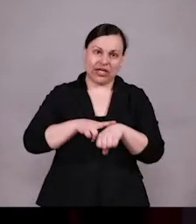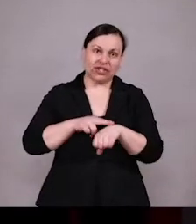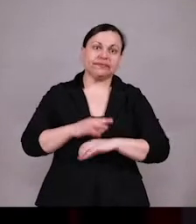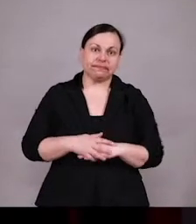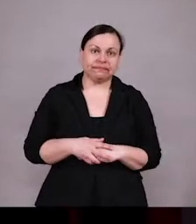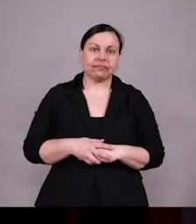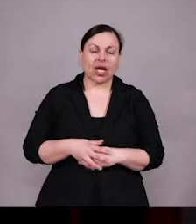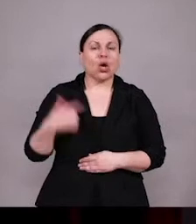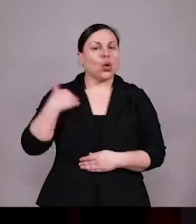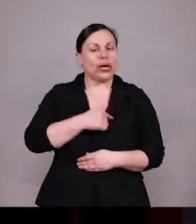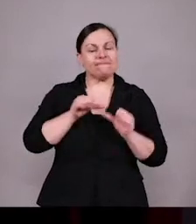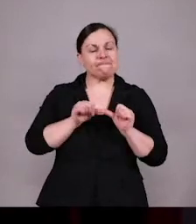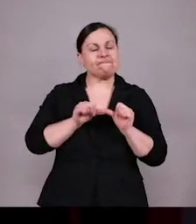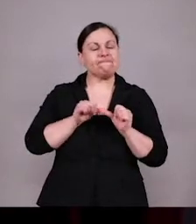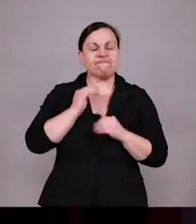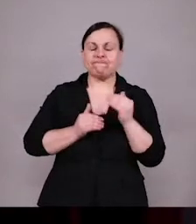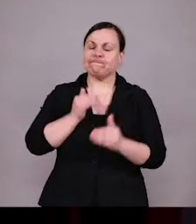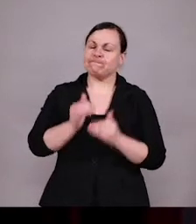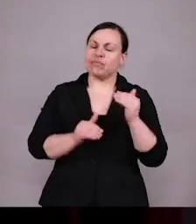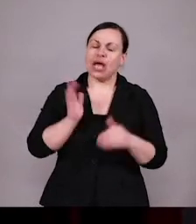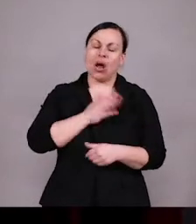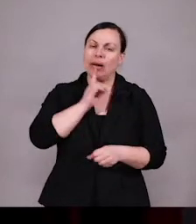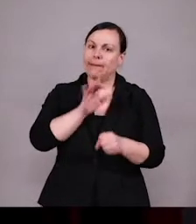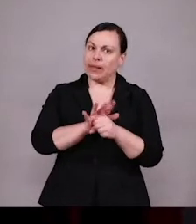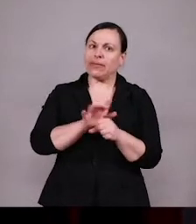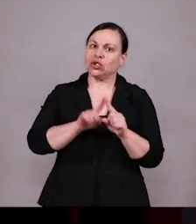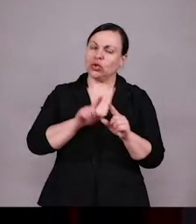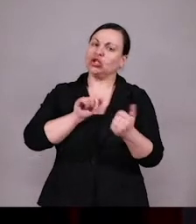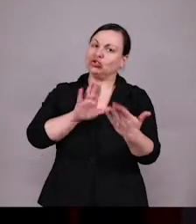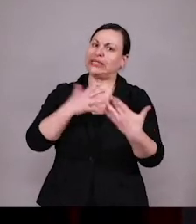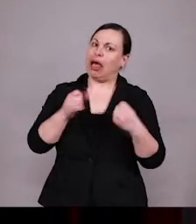We remain steadfast in our long-standing commitment to address the health needs of